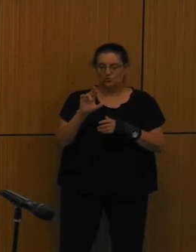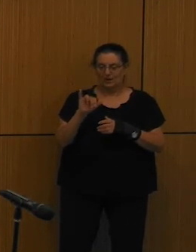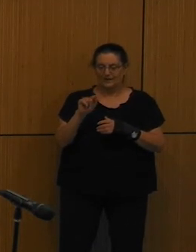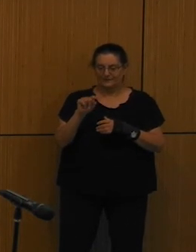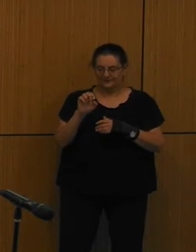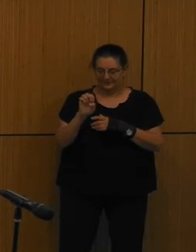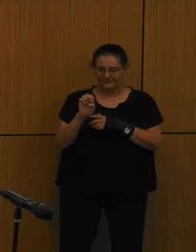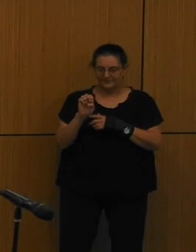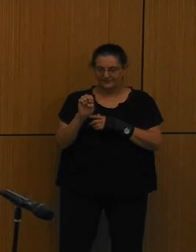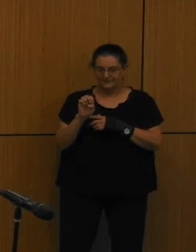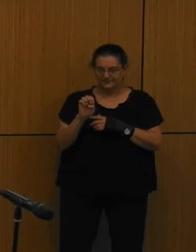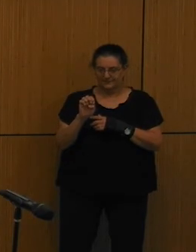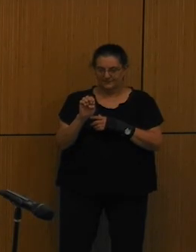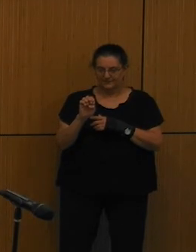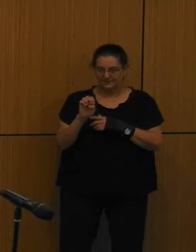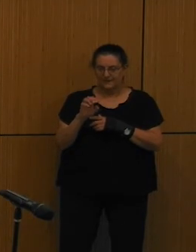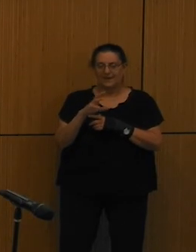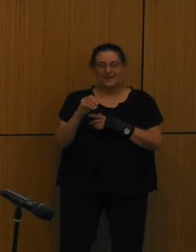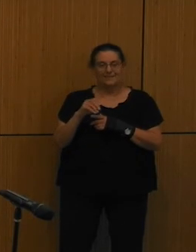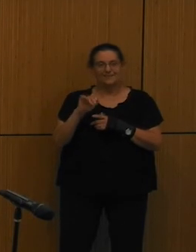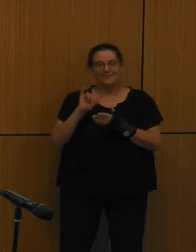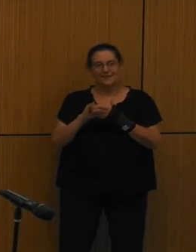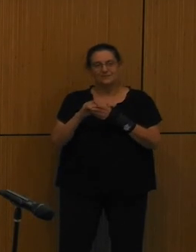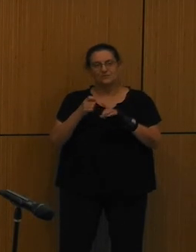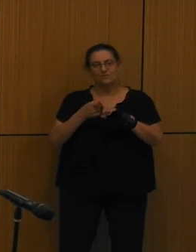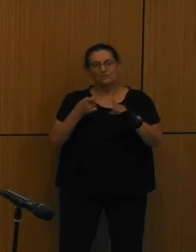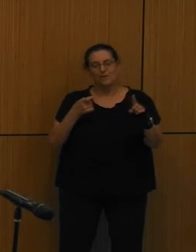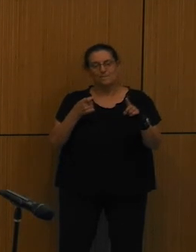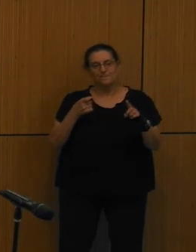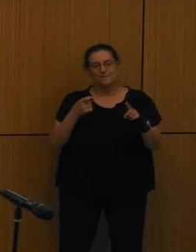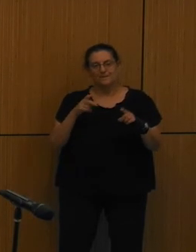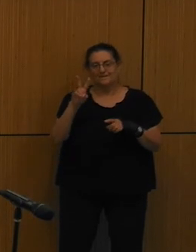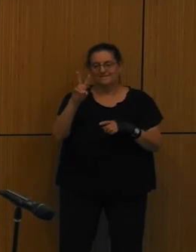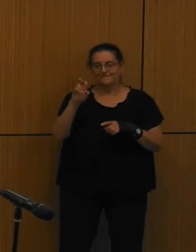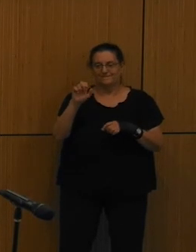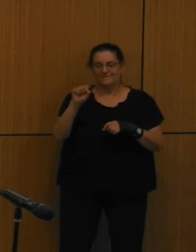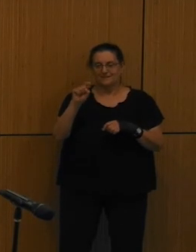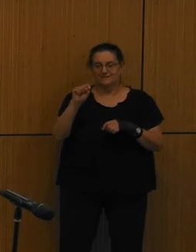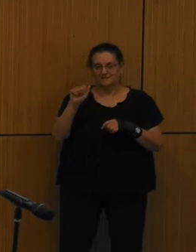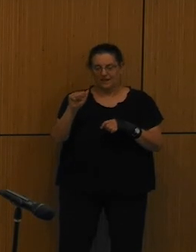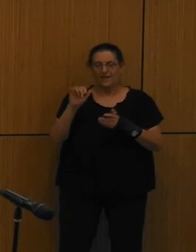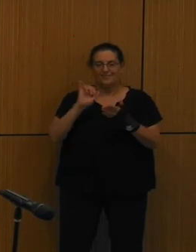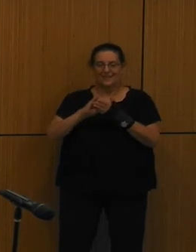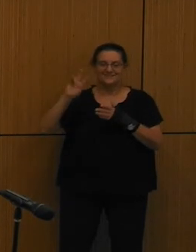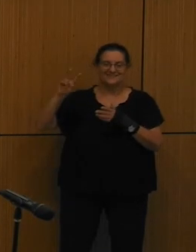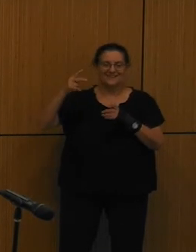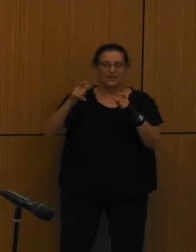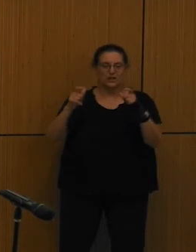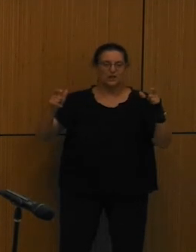So thought to, come from, the asteroid Vesta, which is the second largest asteroid in the asteroid belt.